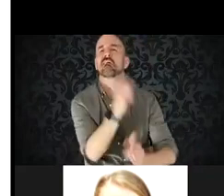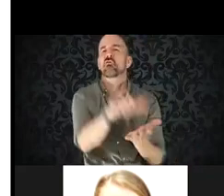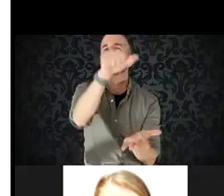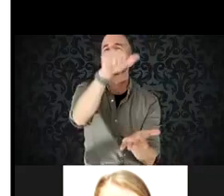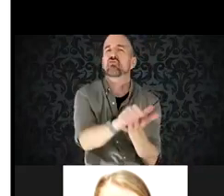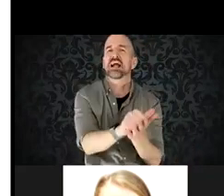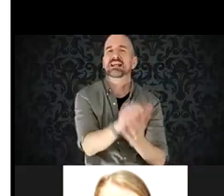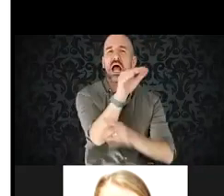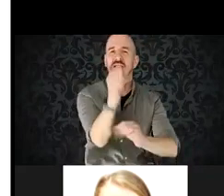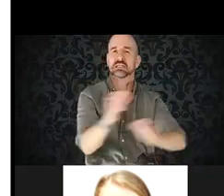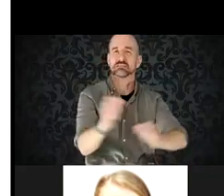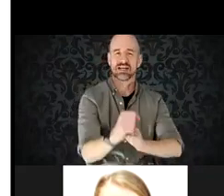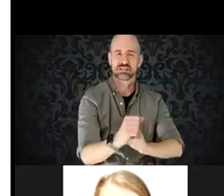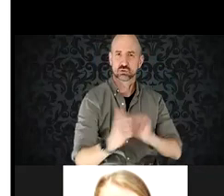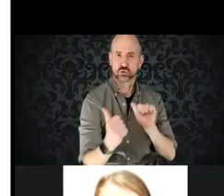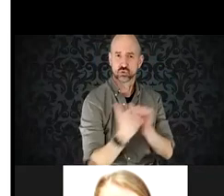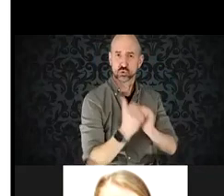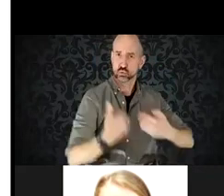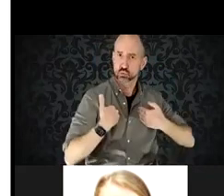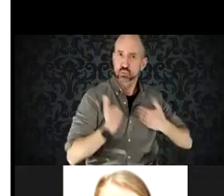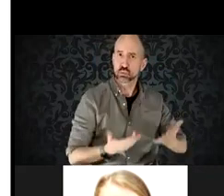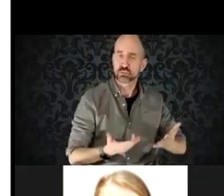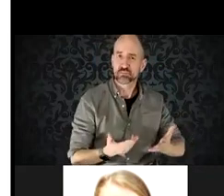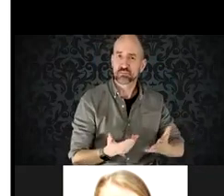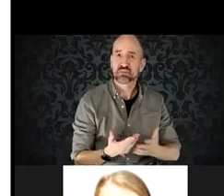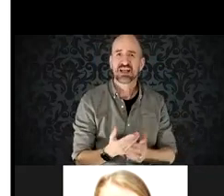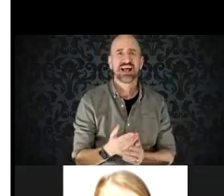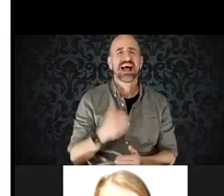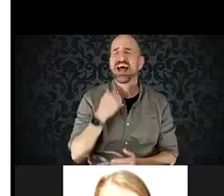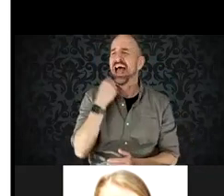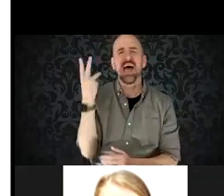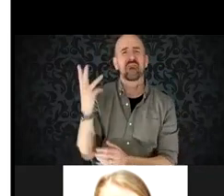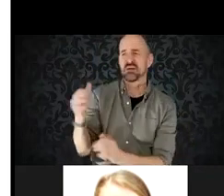might need to use a walking stick frame, or perhaps even a wheelchair, then it